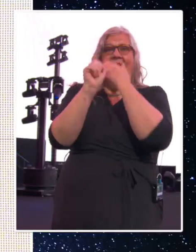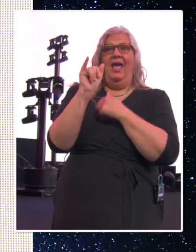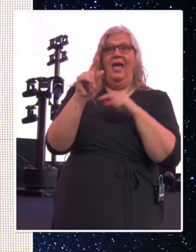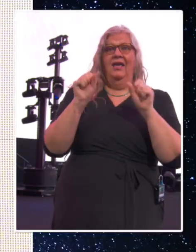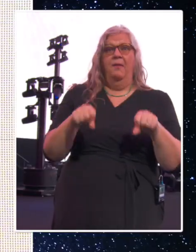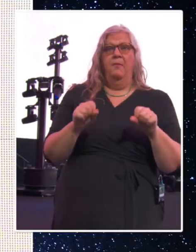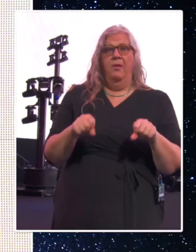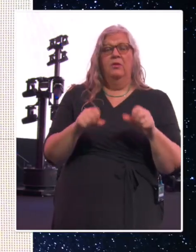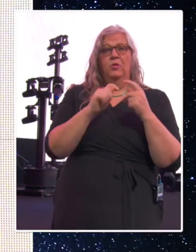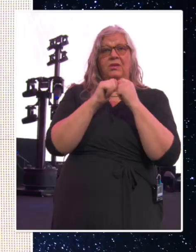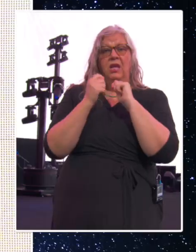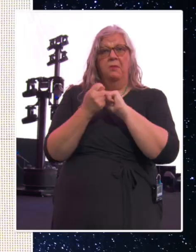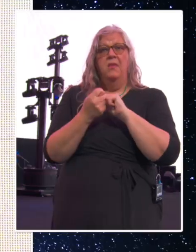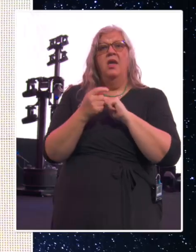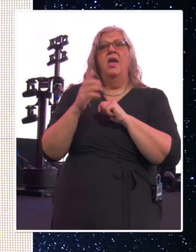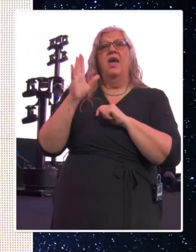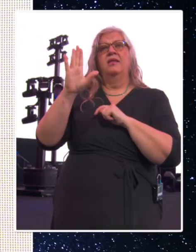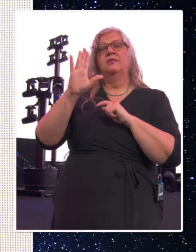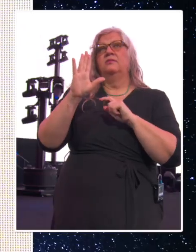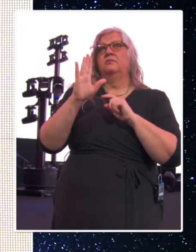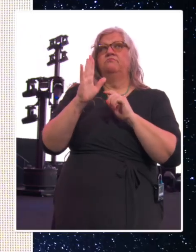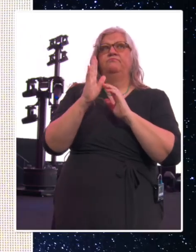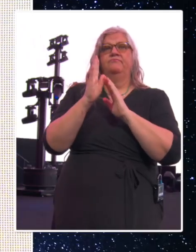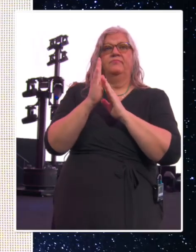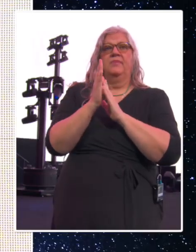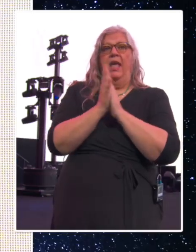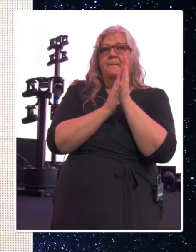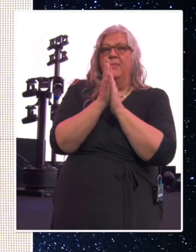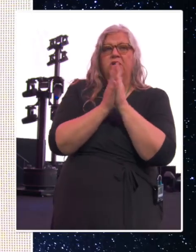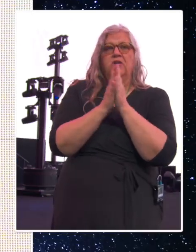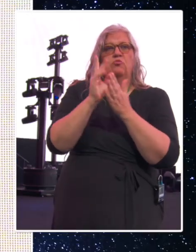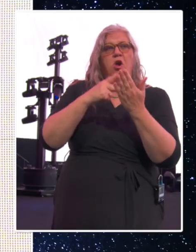to the team and its ambition project in the center of Miami.